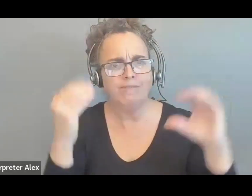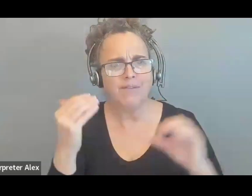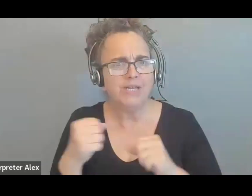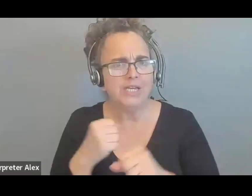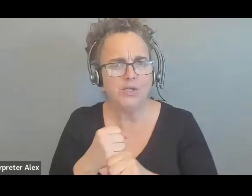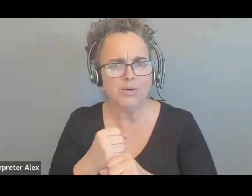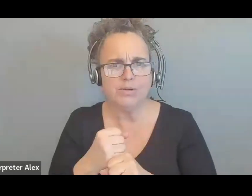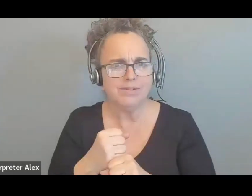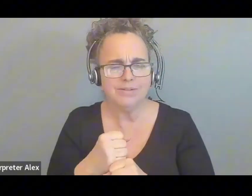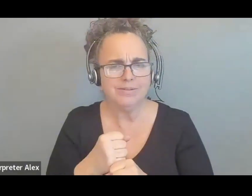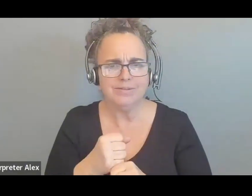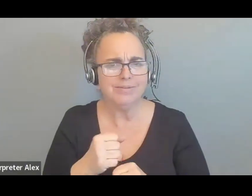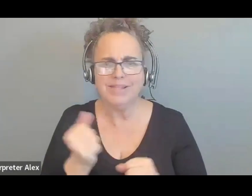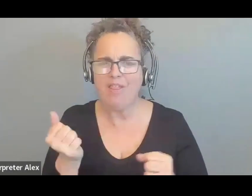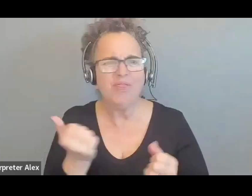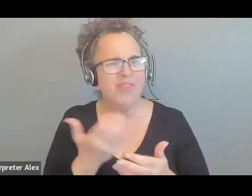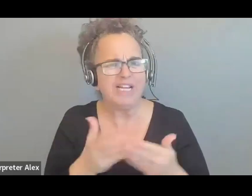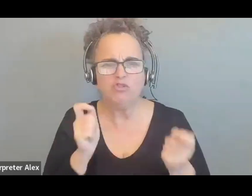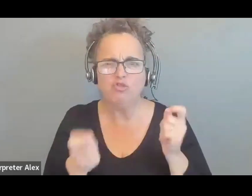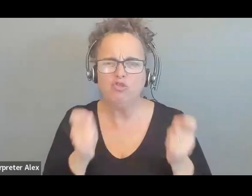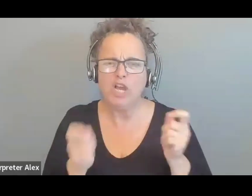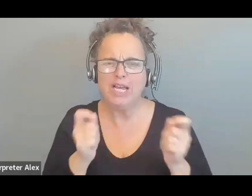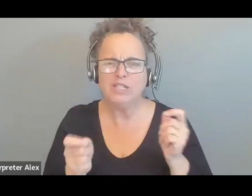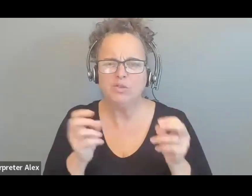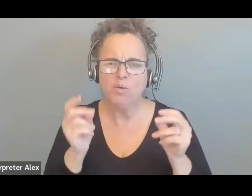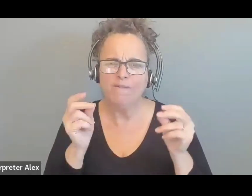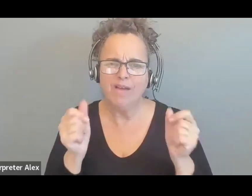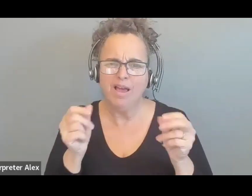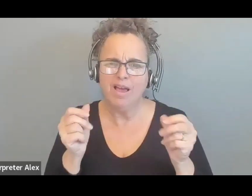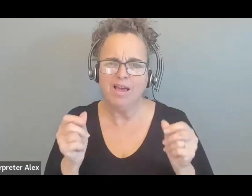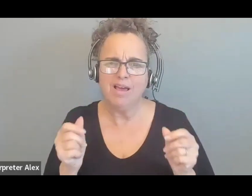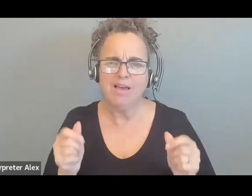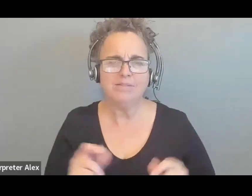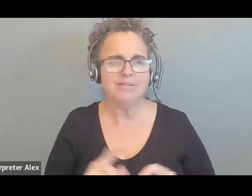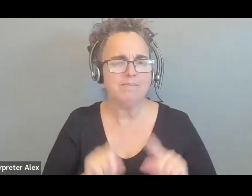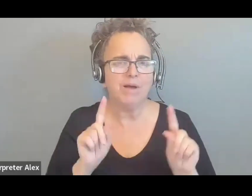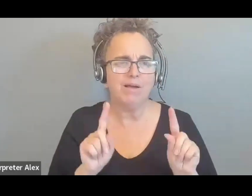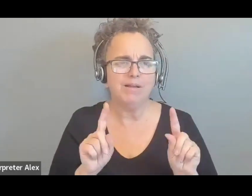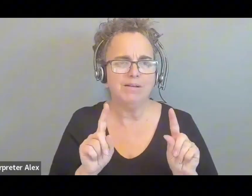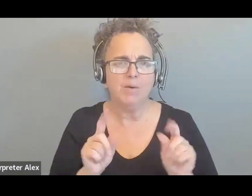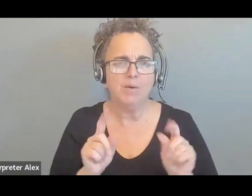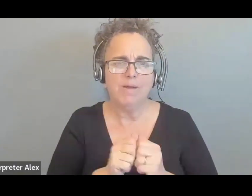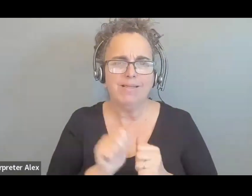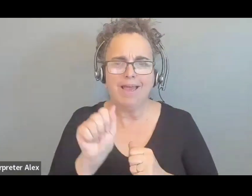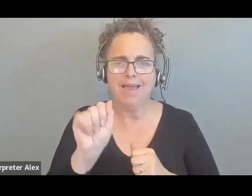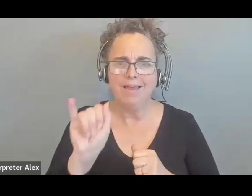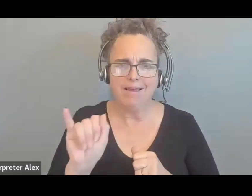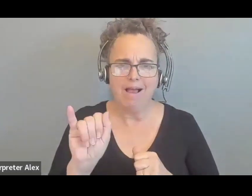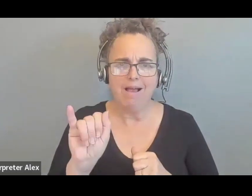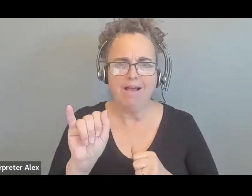Or even right now things are changing very quickly. And I think with AI comes an increasing